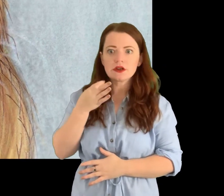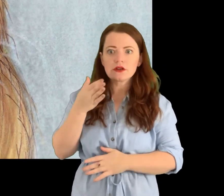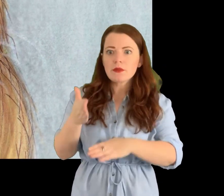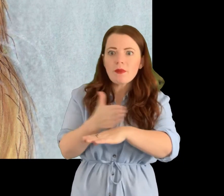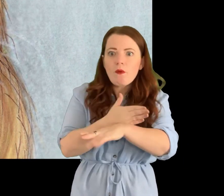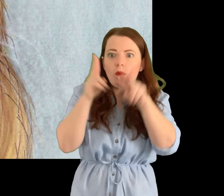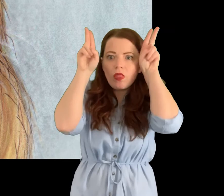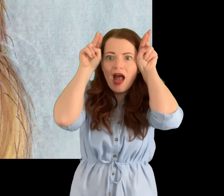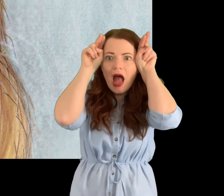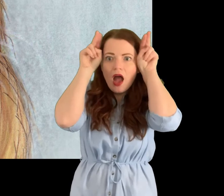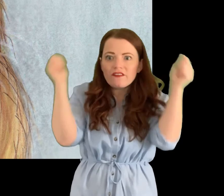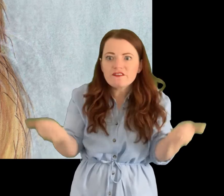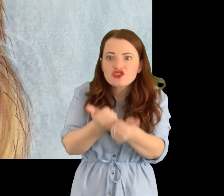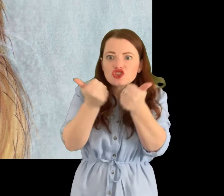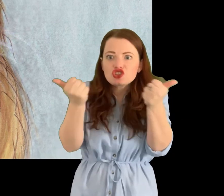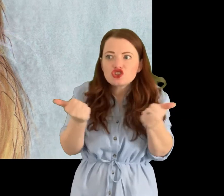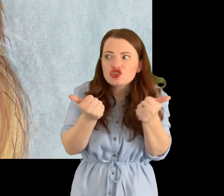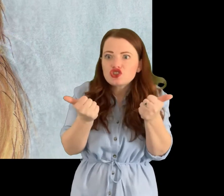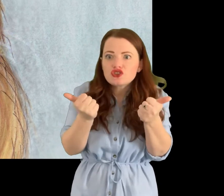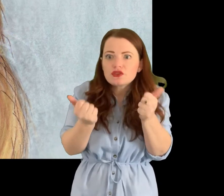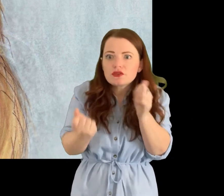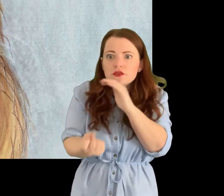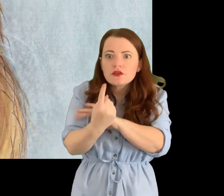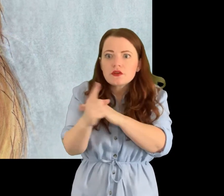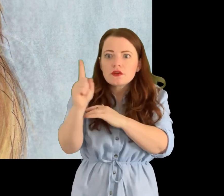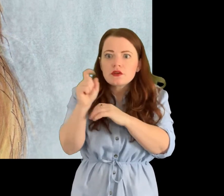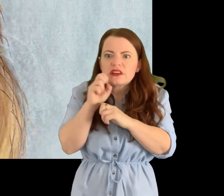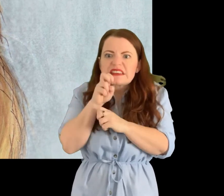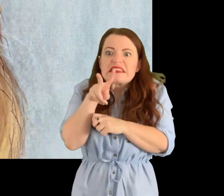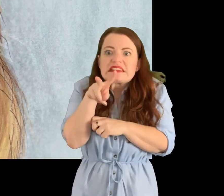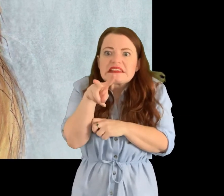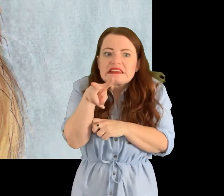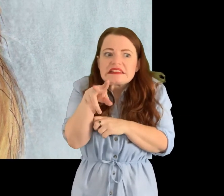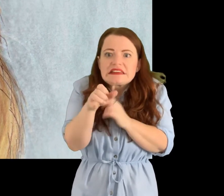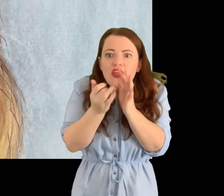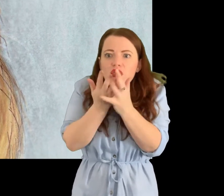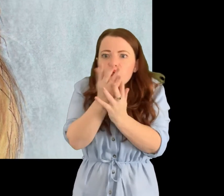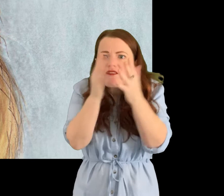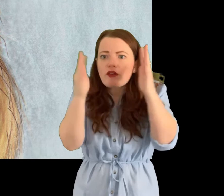But before the hare could finish speaking there came a hissing through the forest